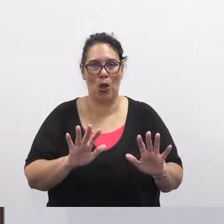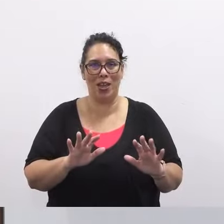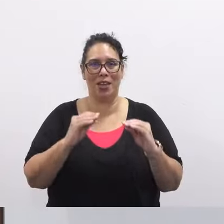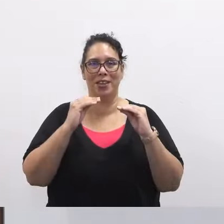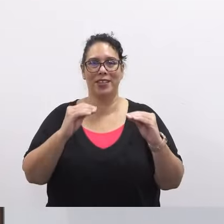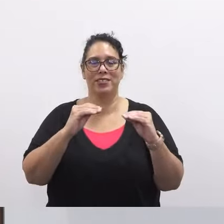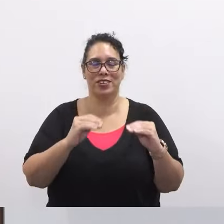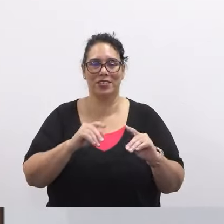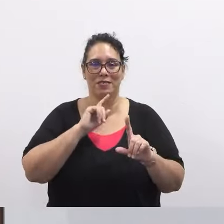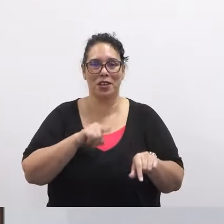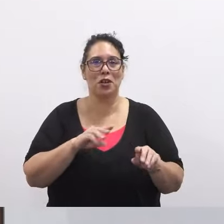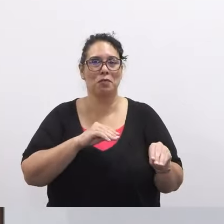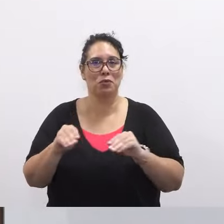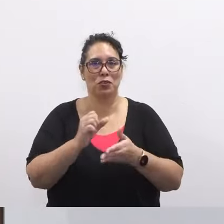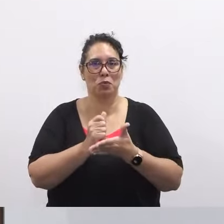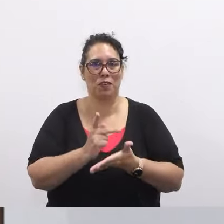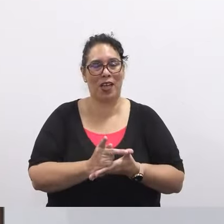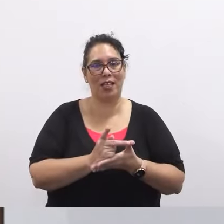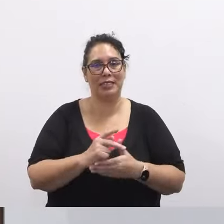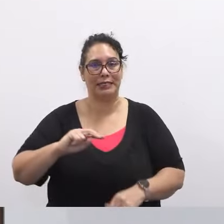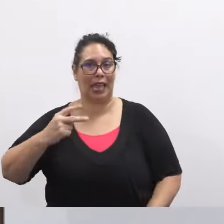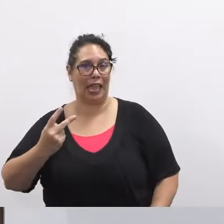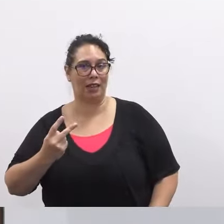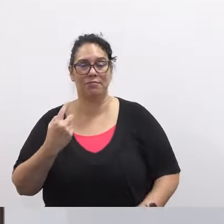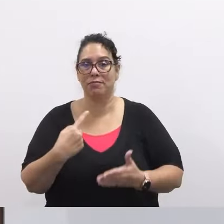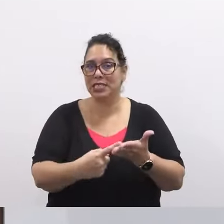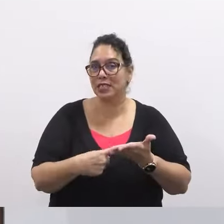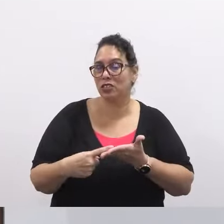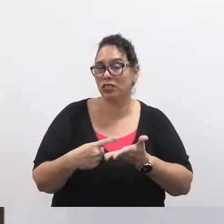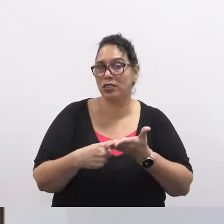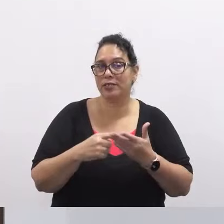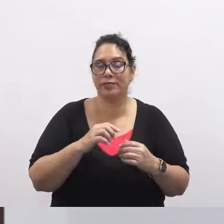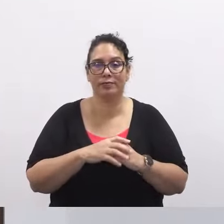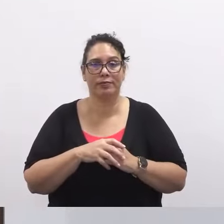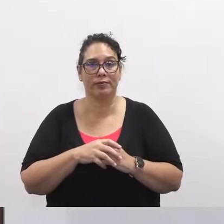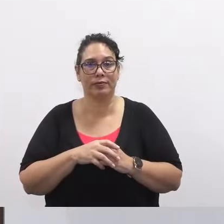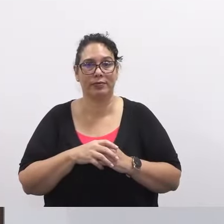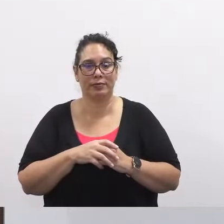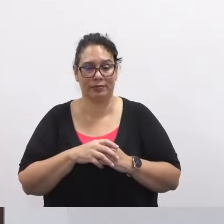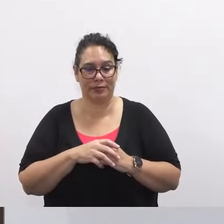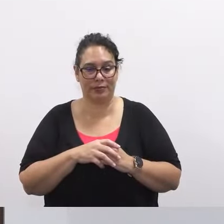Move approval. Second. Any discussion? Jumped ahead of myself here.